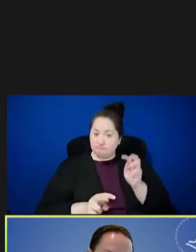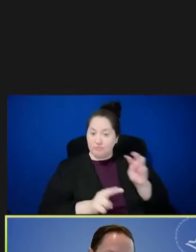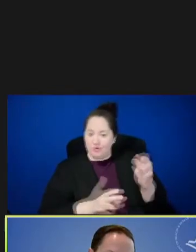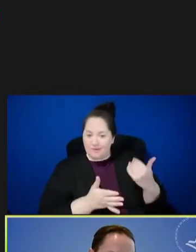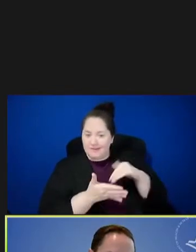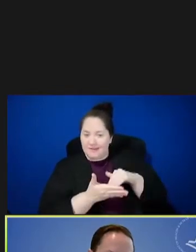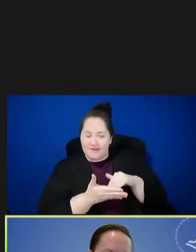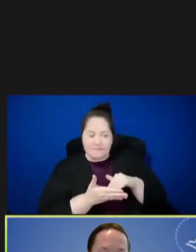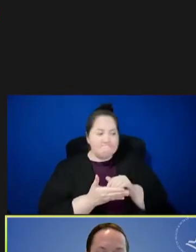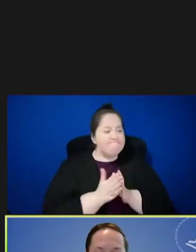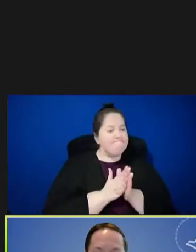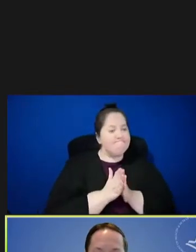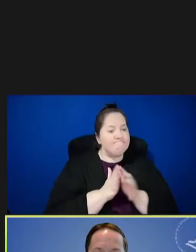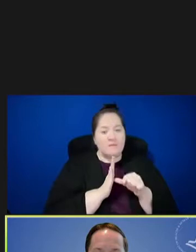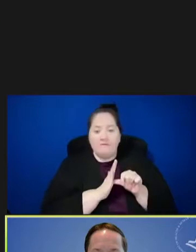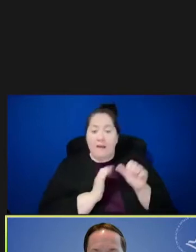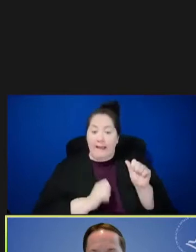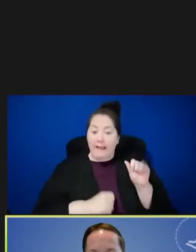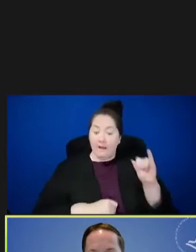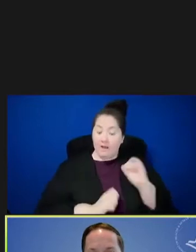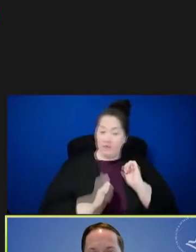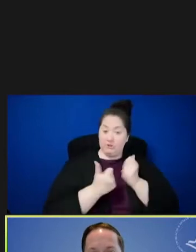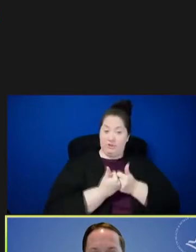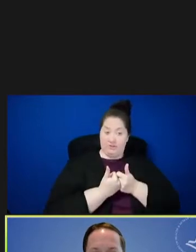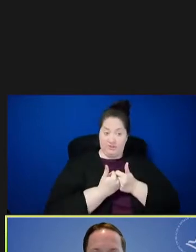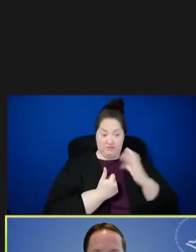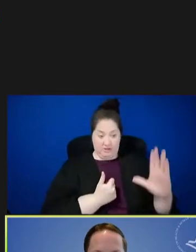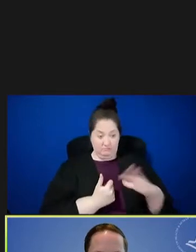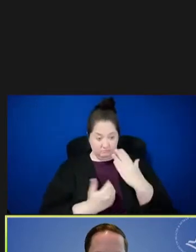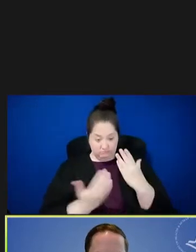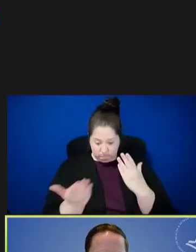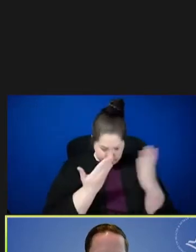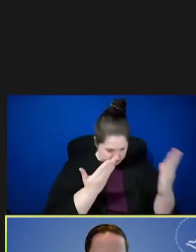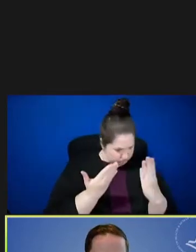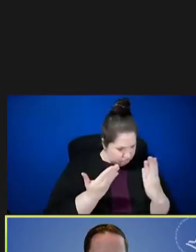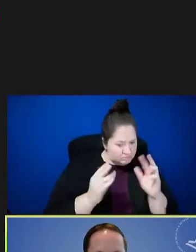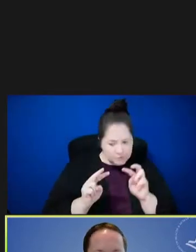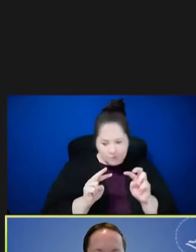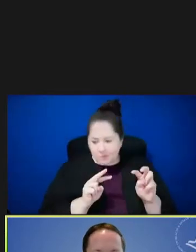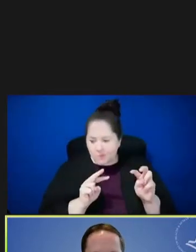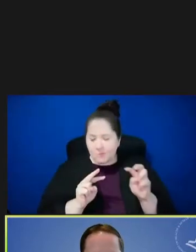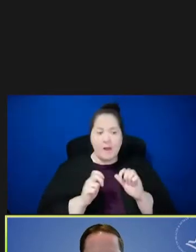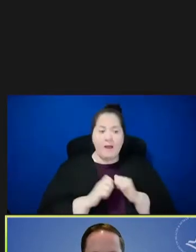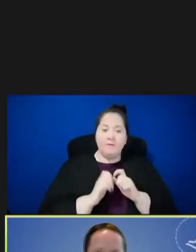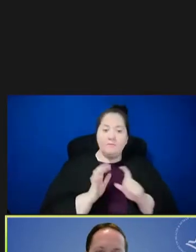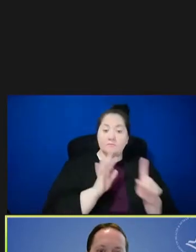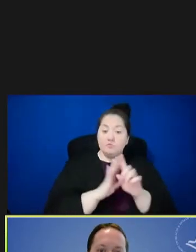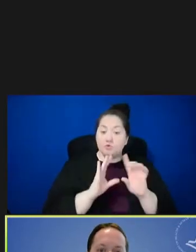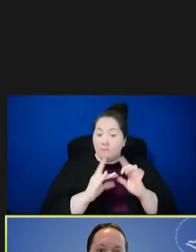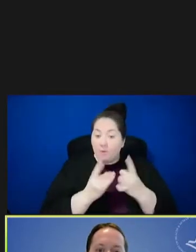emphasis on the AI challenges as they present themselves to the department, to the sector.